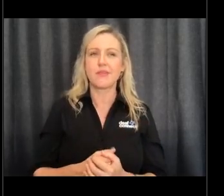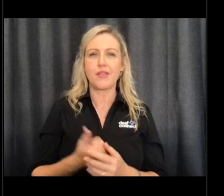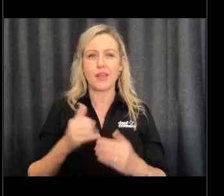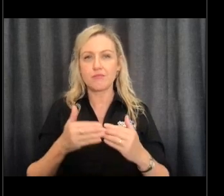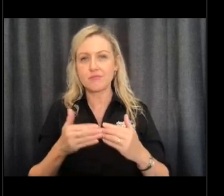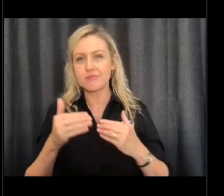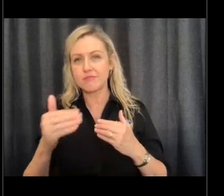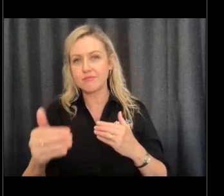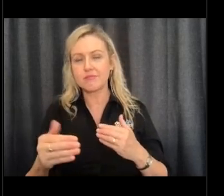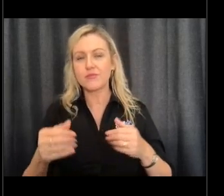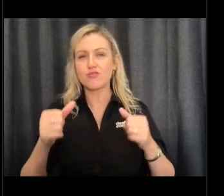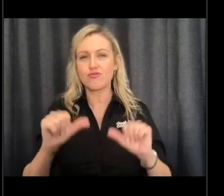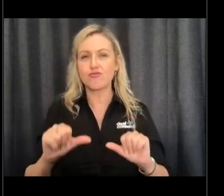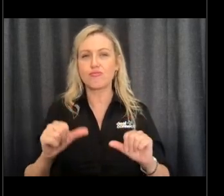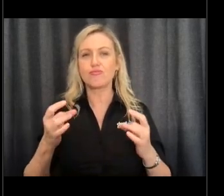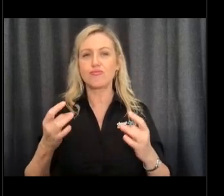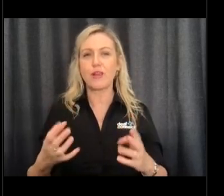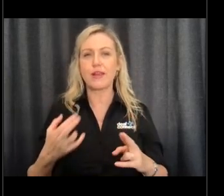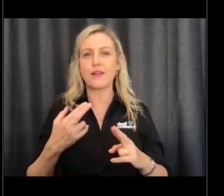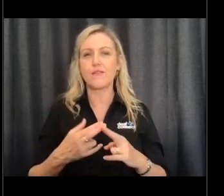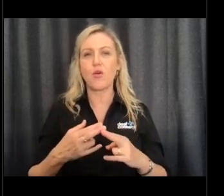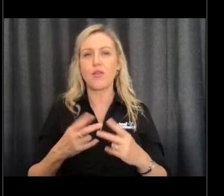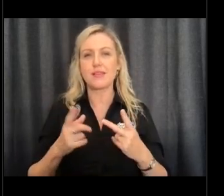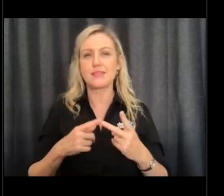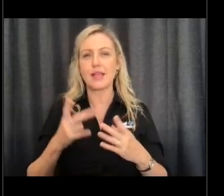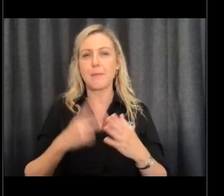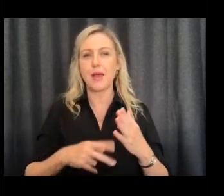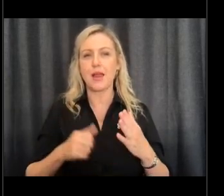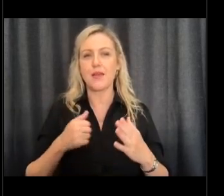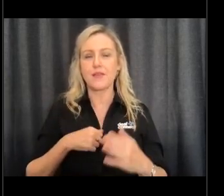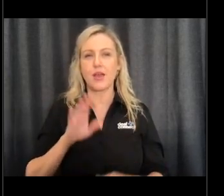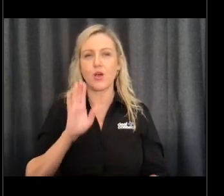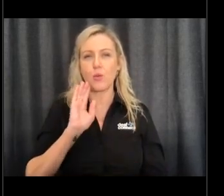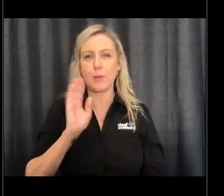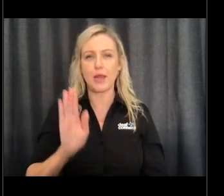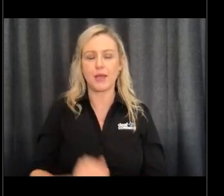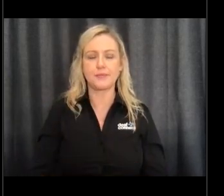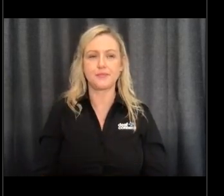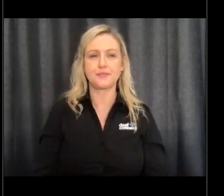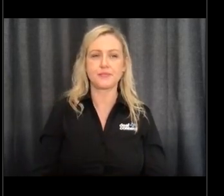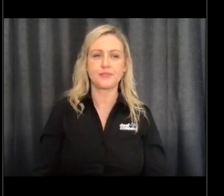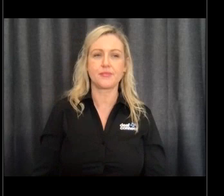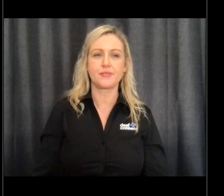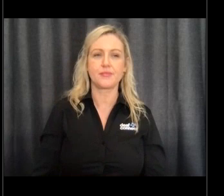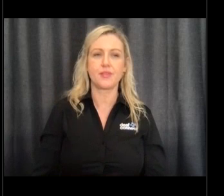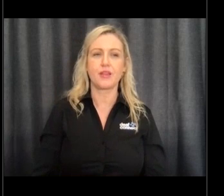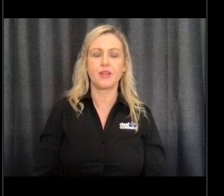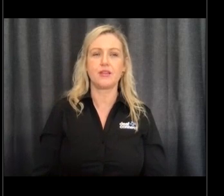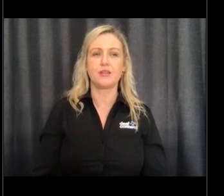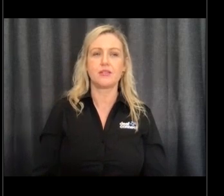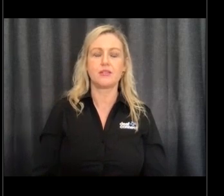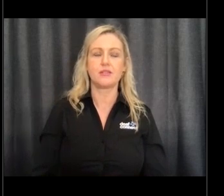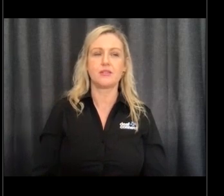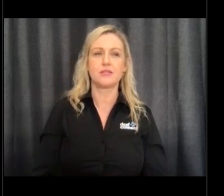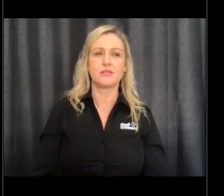part about the Q&A webinar series today. So we've got a question for you. Put yourself in these shoes.